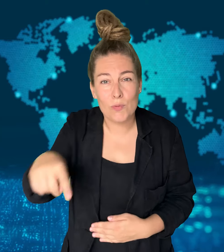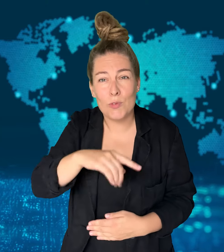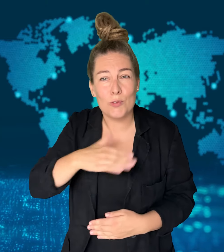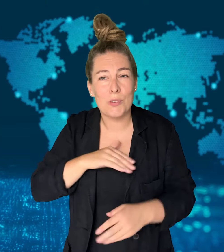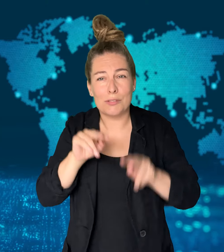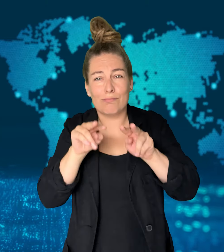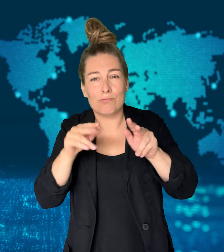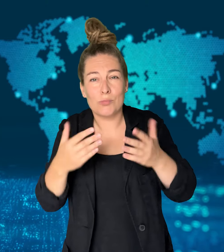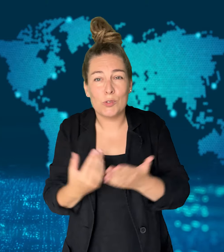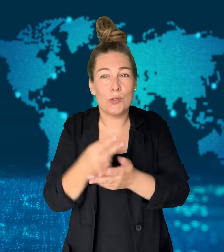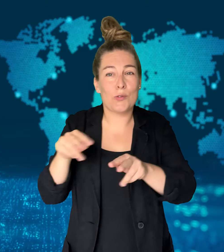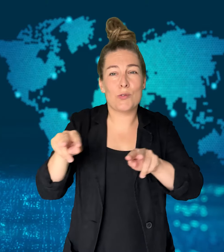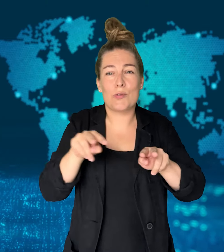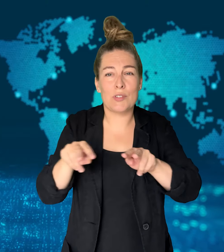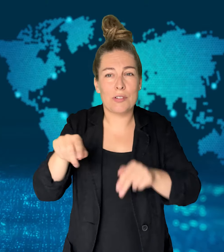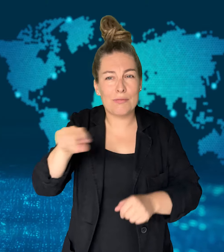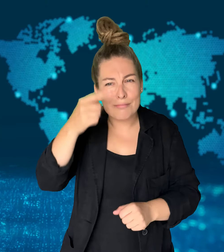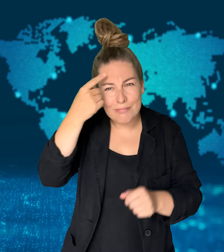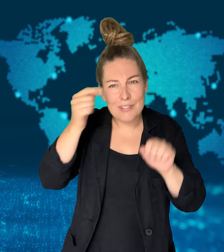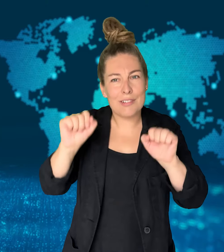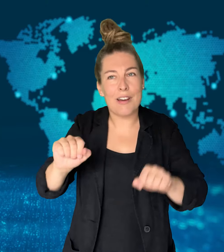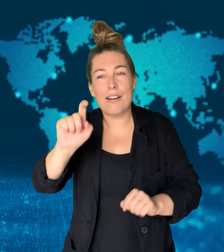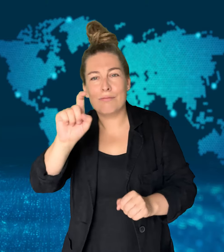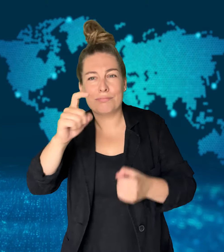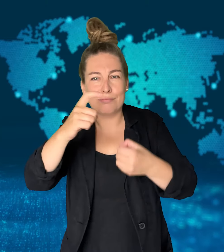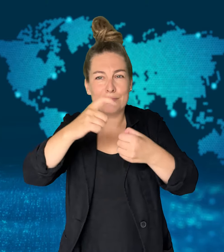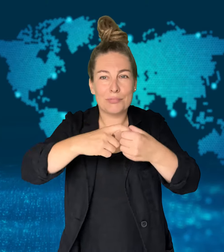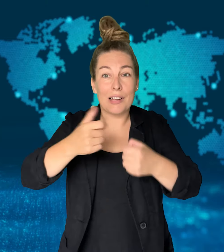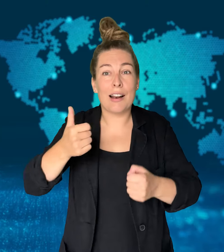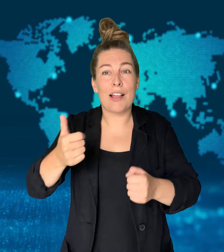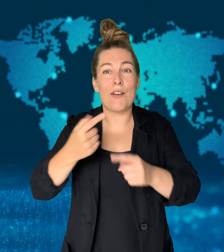Don't forget to subscribe, like, and follow H3 World TV to